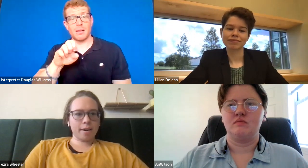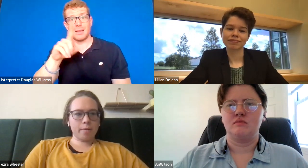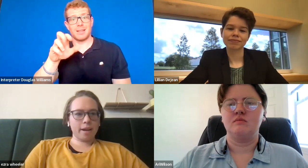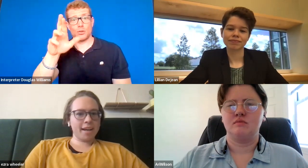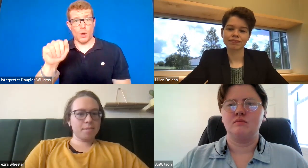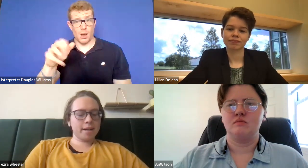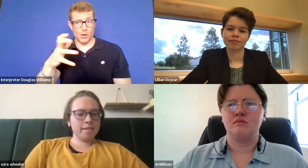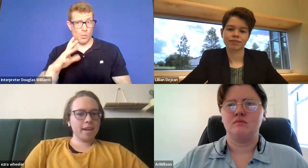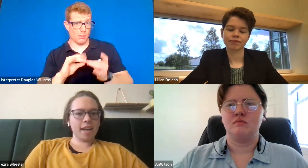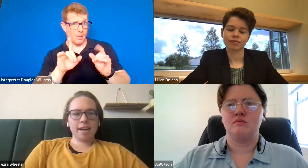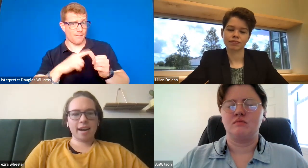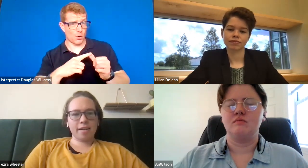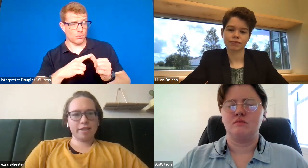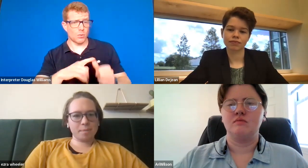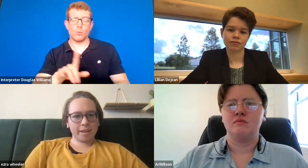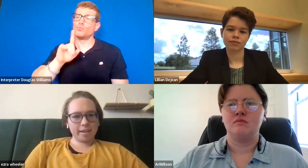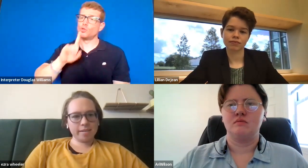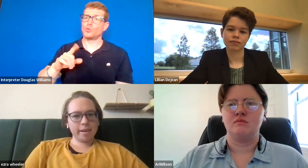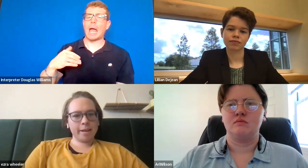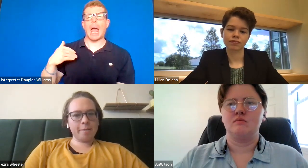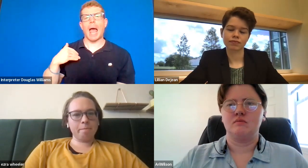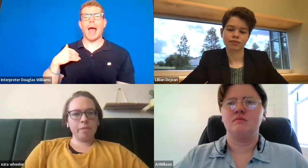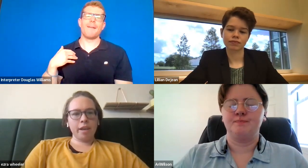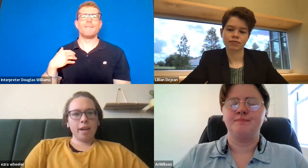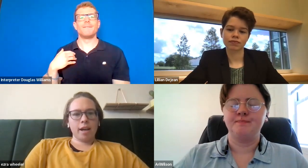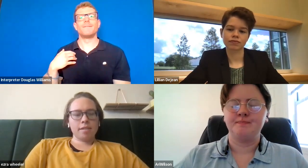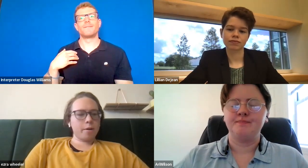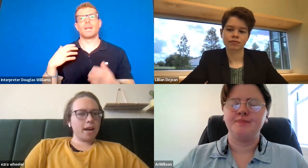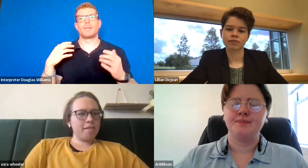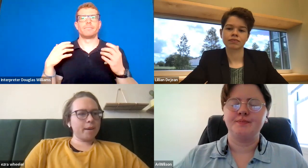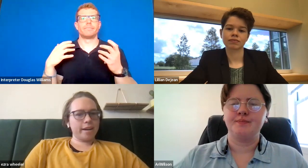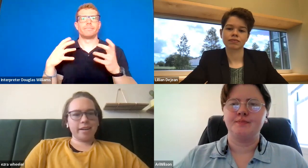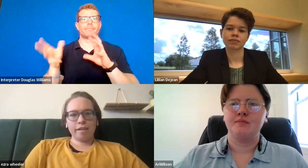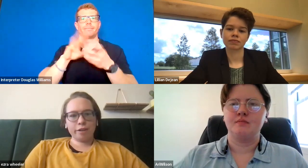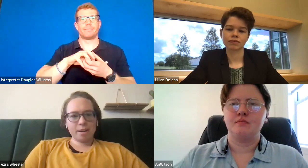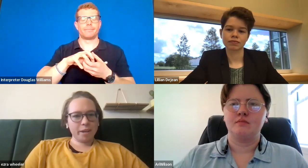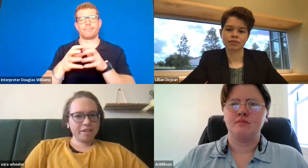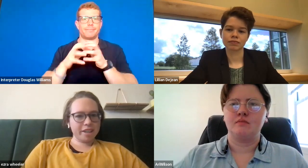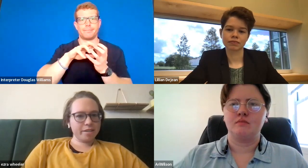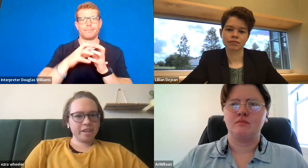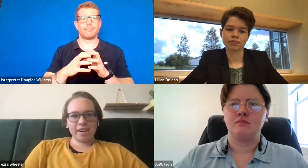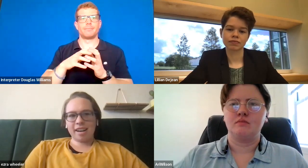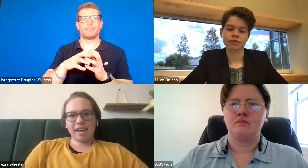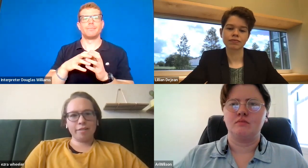How I experience it, and how visible it is so i've been a full-time wheelchair user.